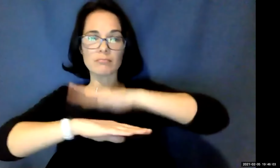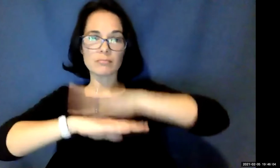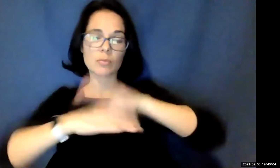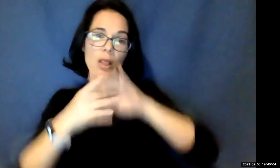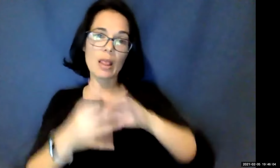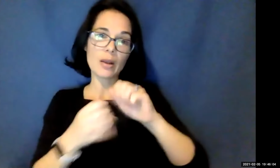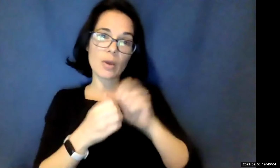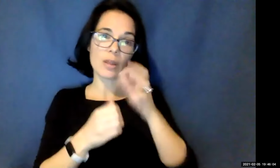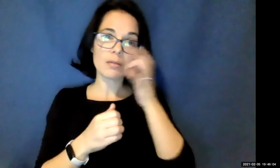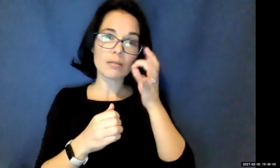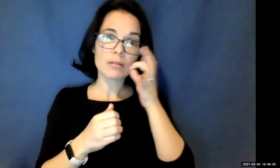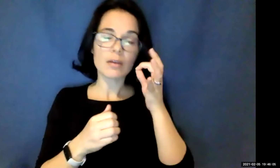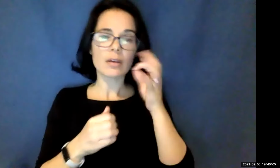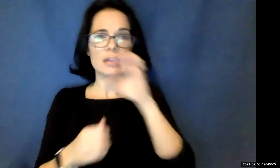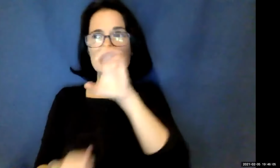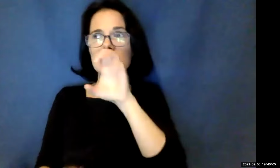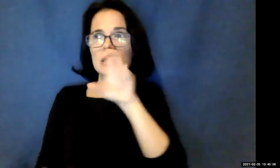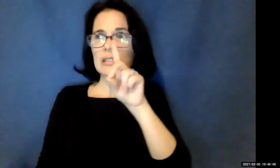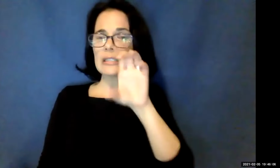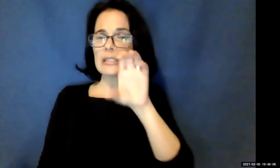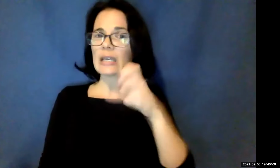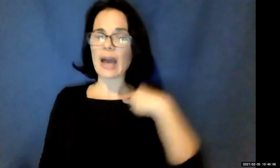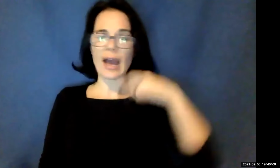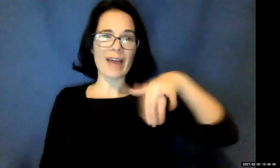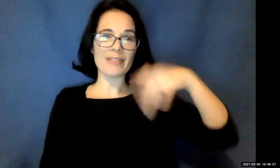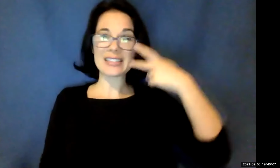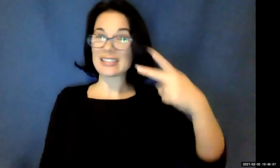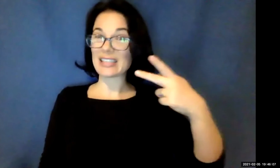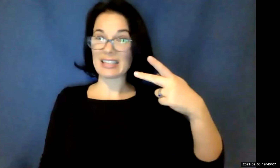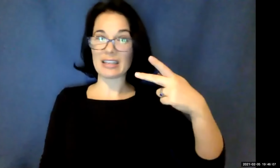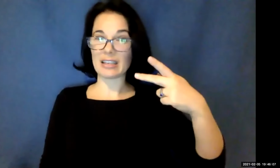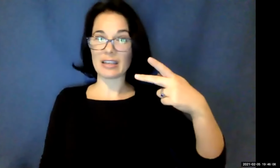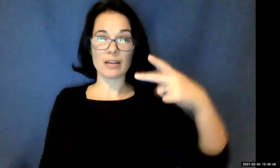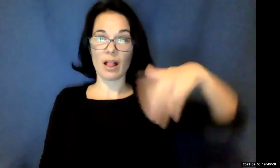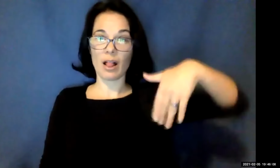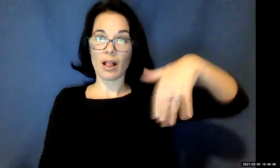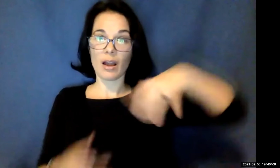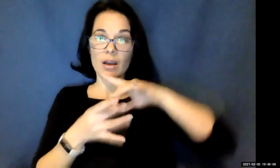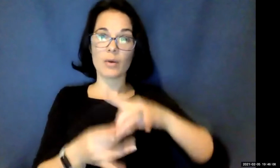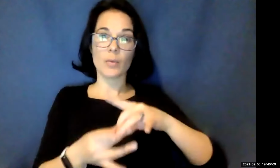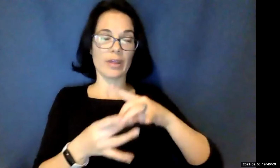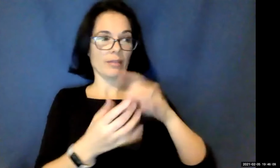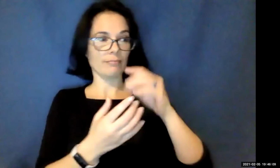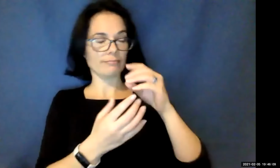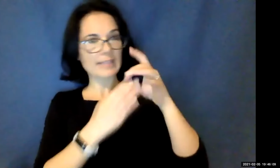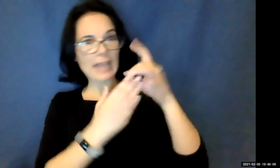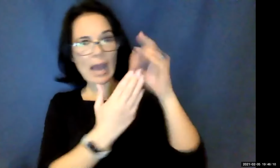in the CDC recommendations or the guidelines around marijuana, you know, about helping